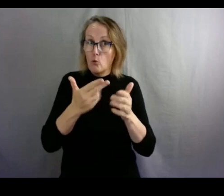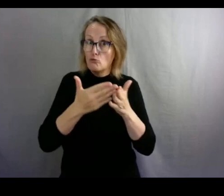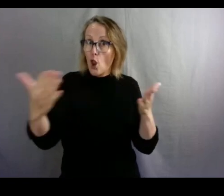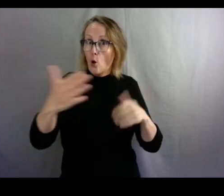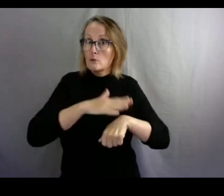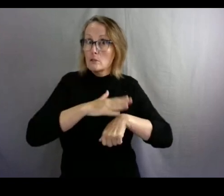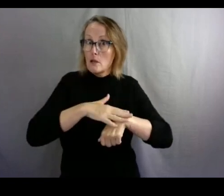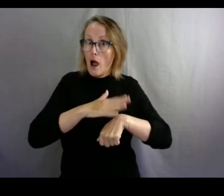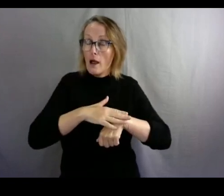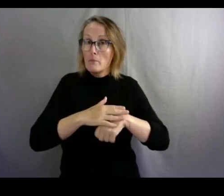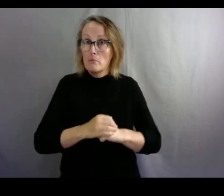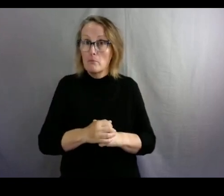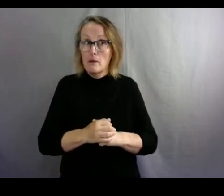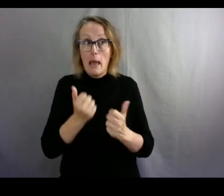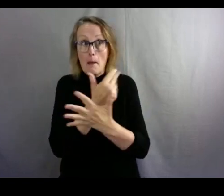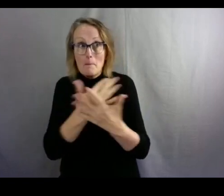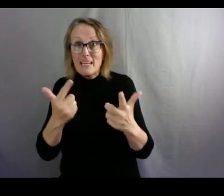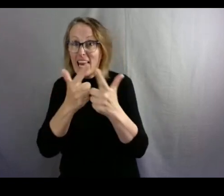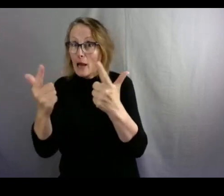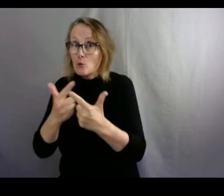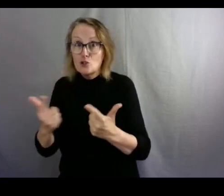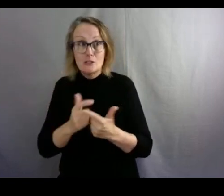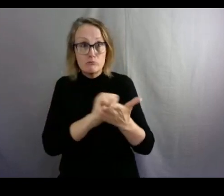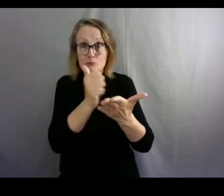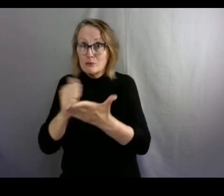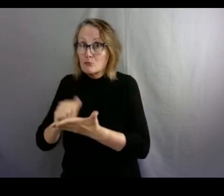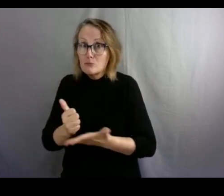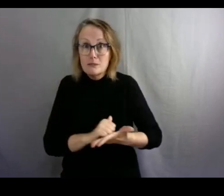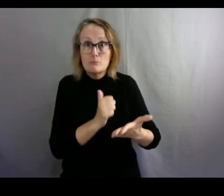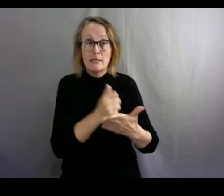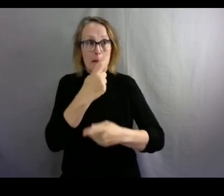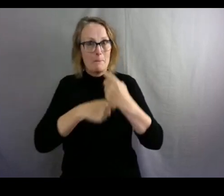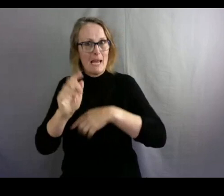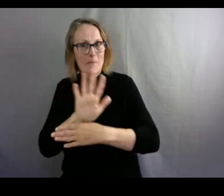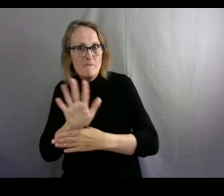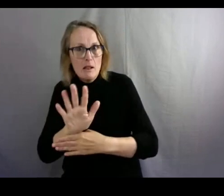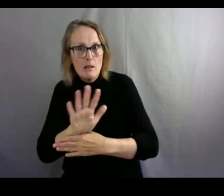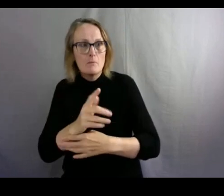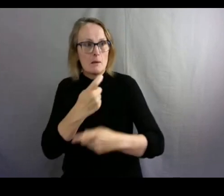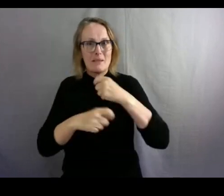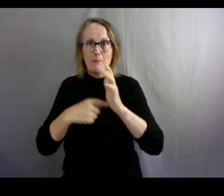in many languages other than English. It was turned into a film and TV series, you name it.